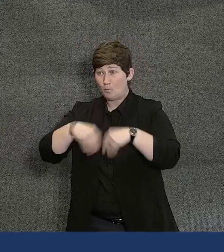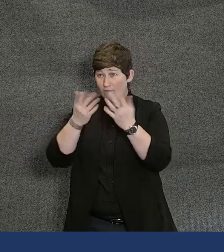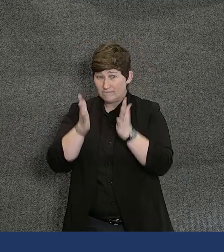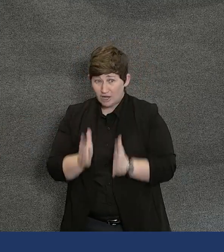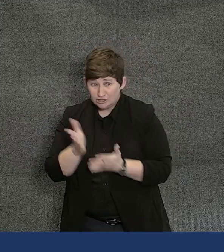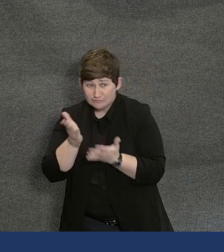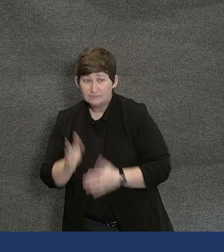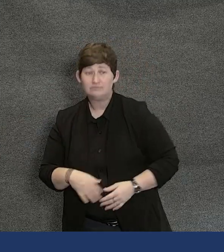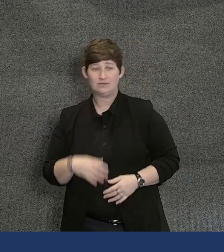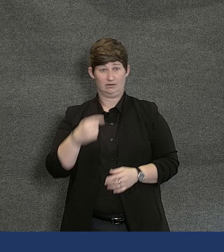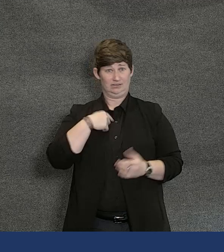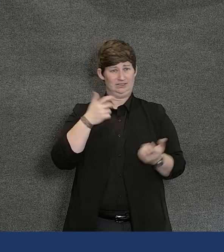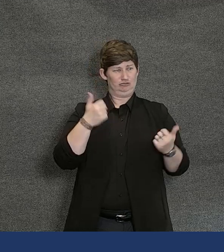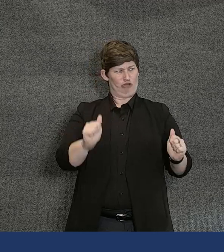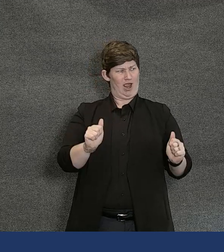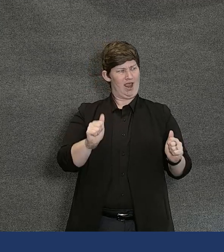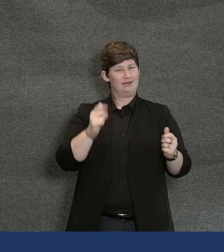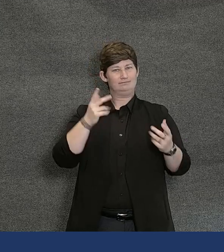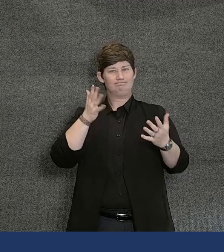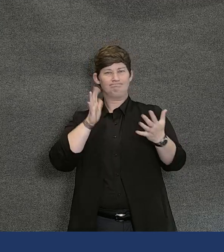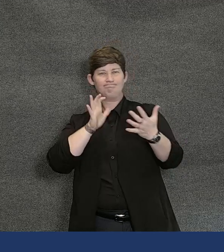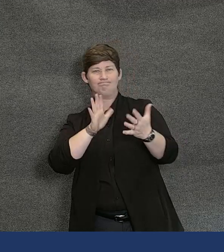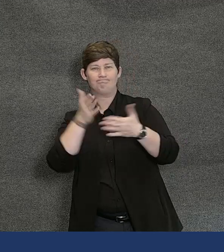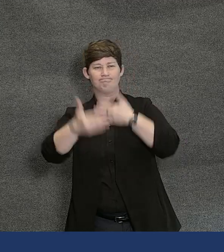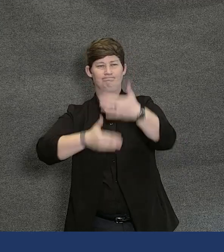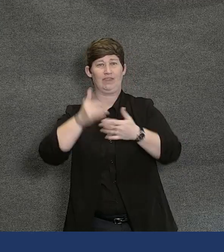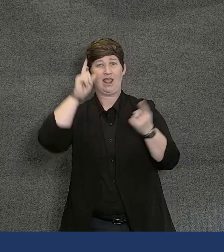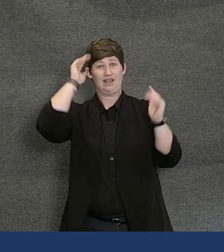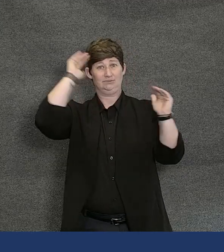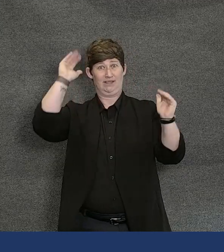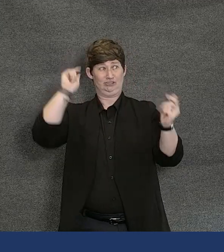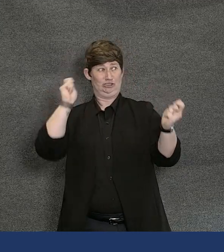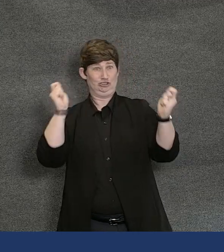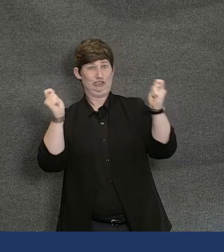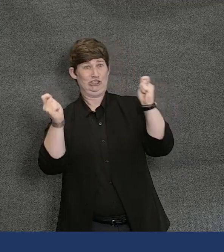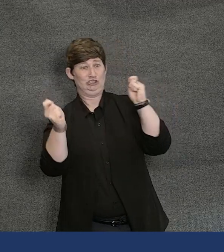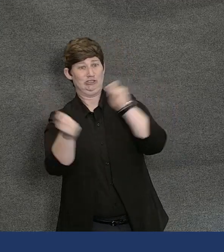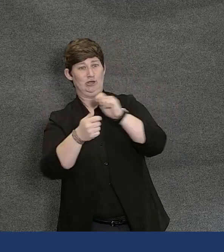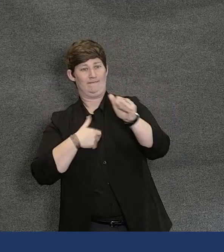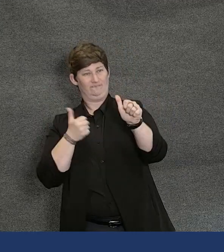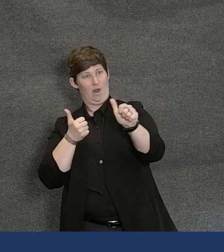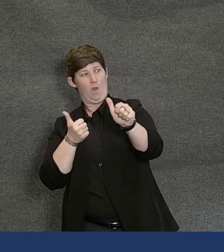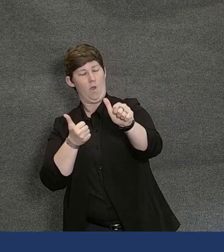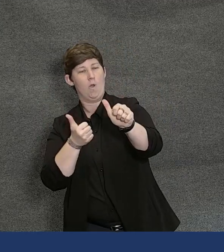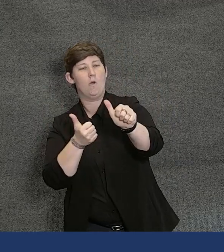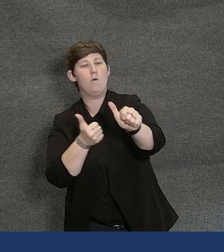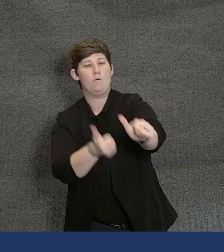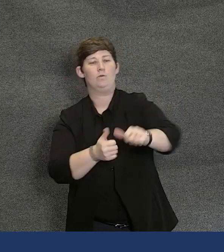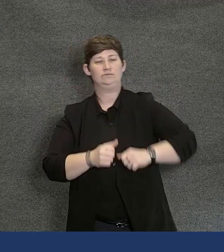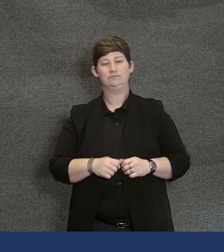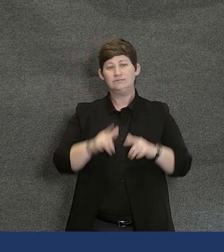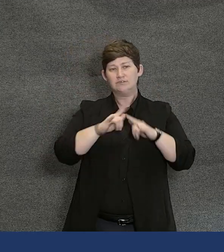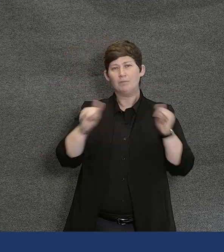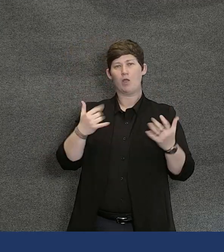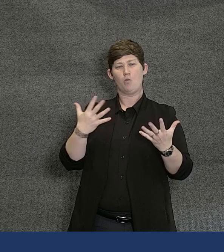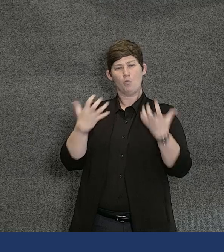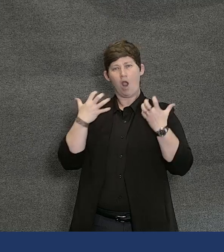We're moving at lightening speed, and we want to make sure that we're responsive and respectful,